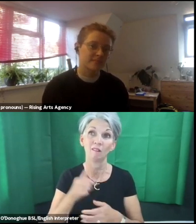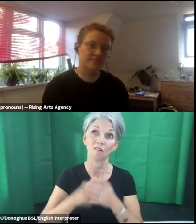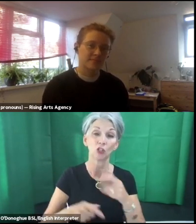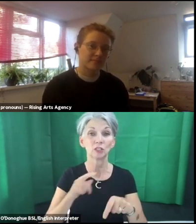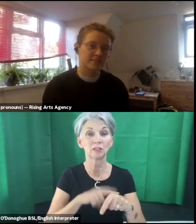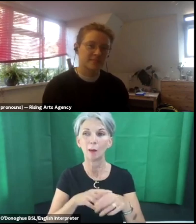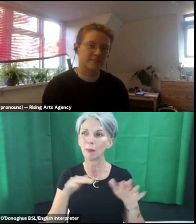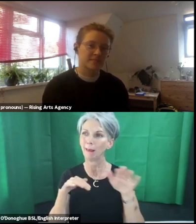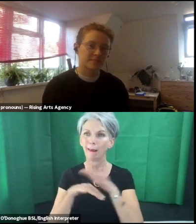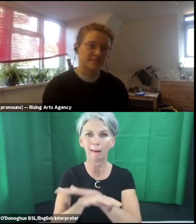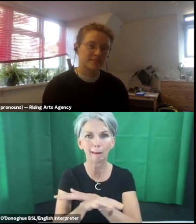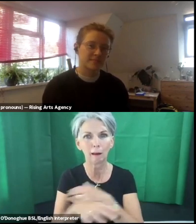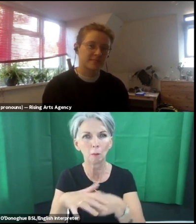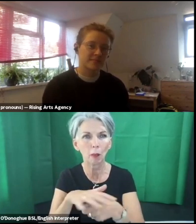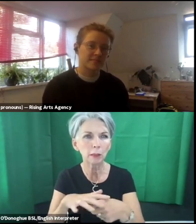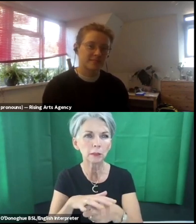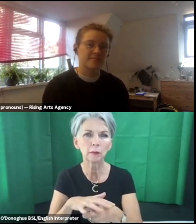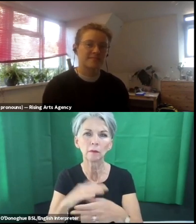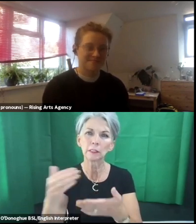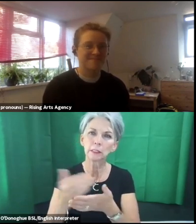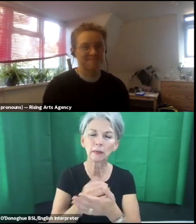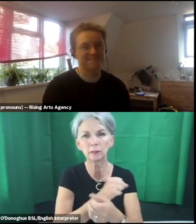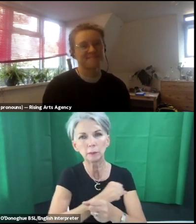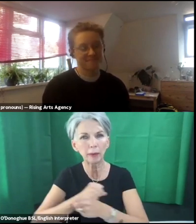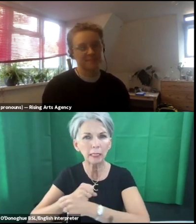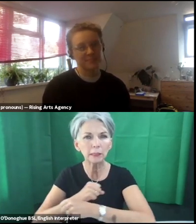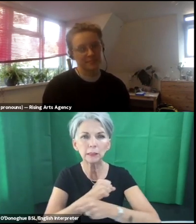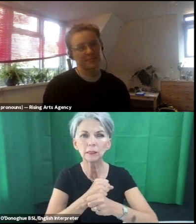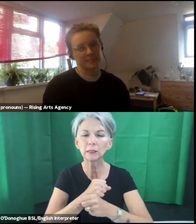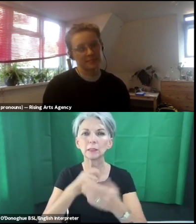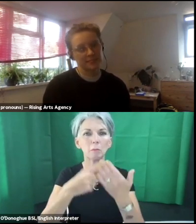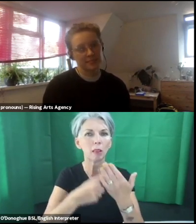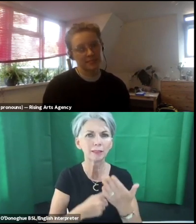places that had safer spaces policies, and all of these things, all of this